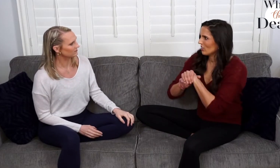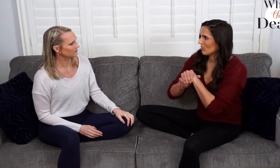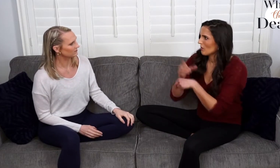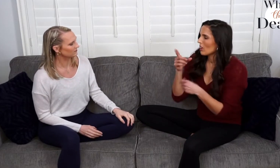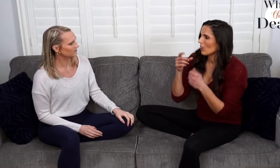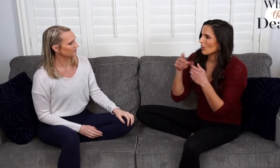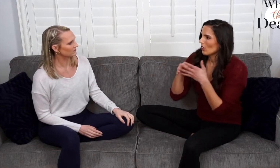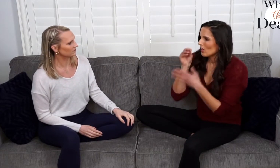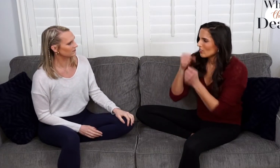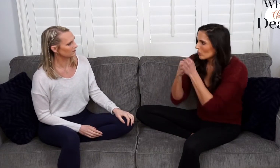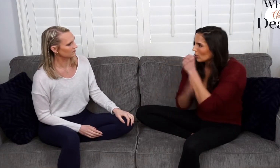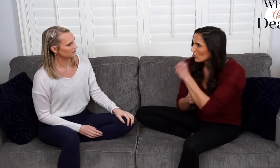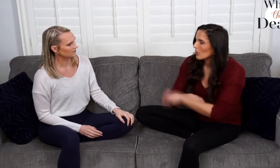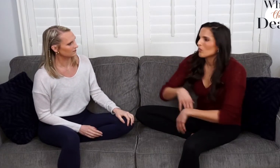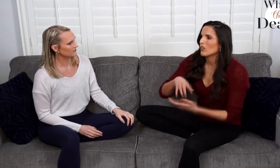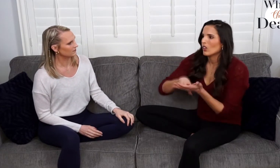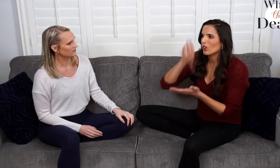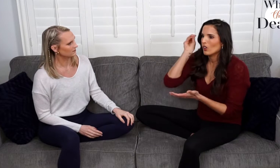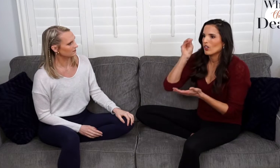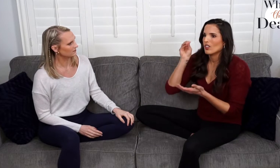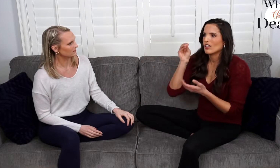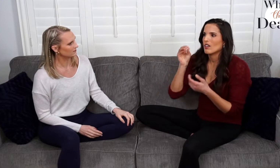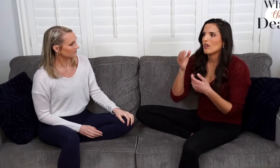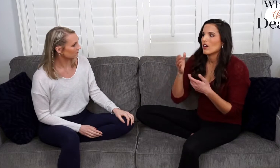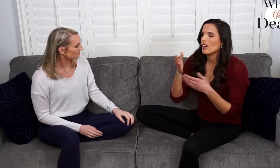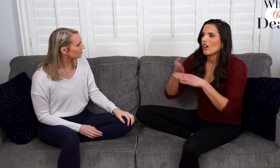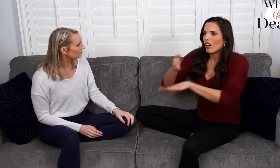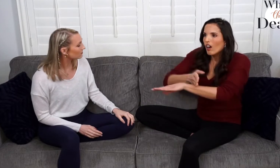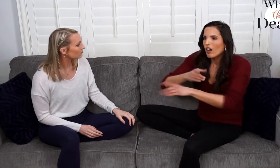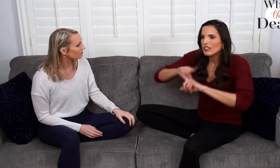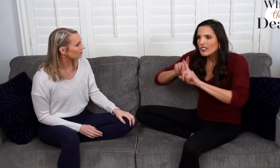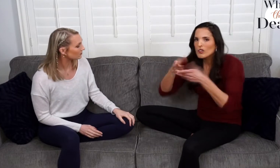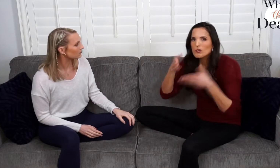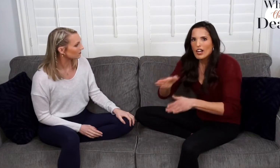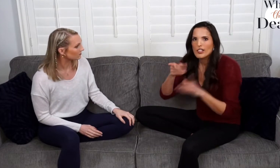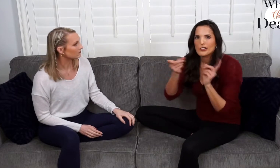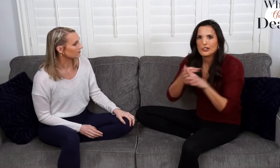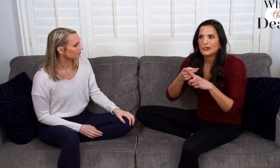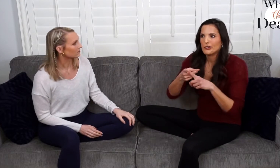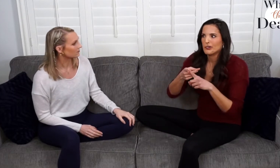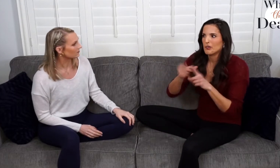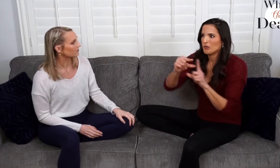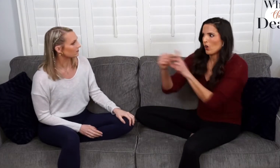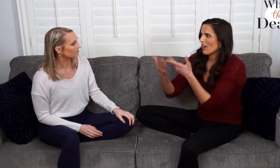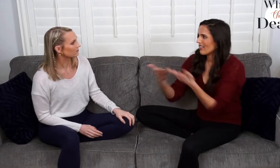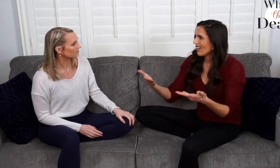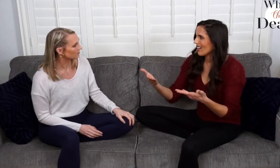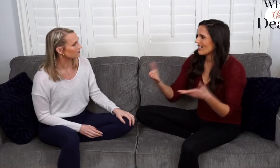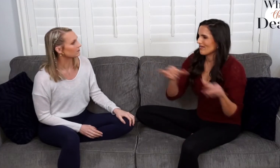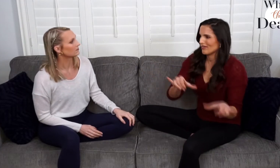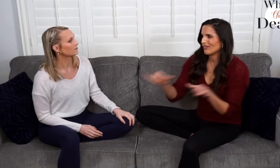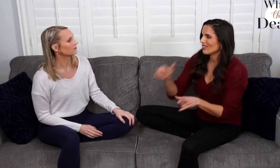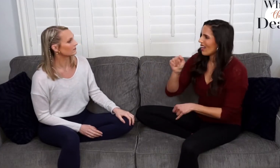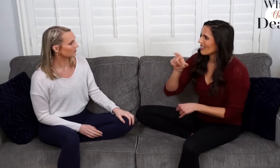we have to learn English, the structure, we had to learn different ways to word things. It's